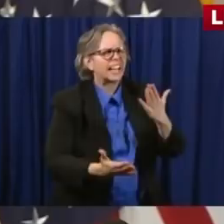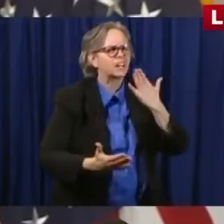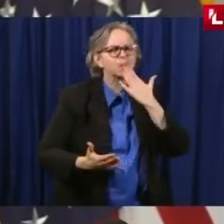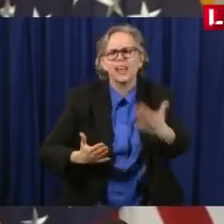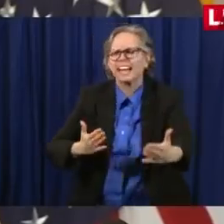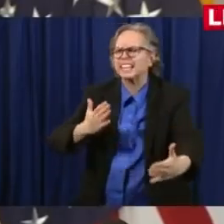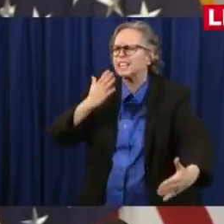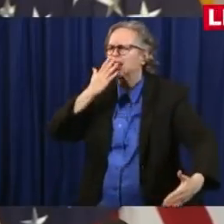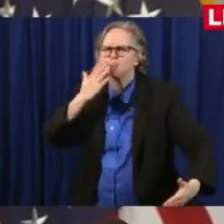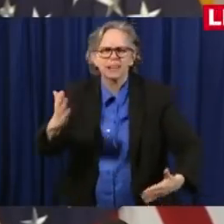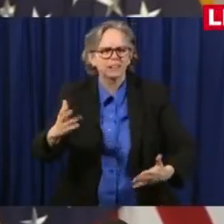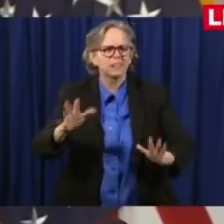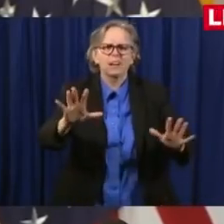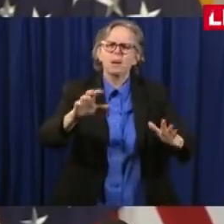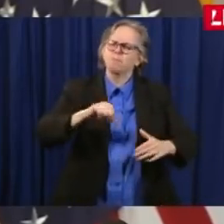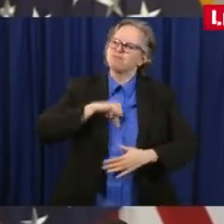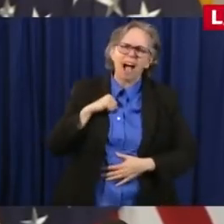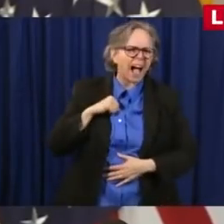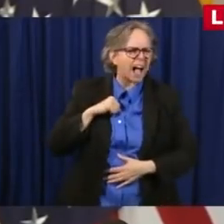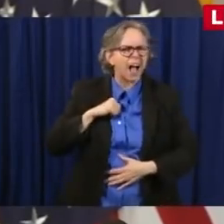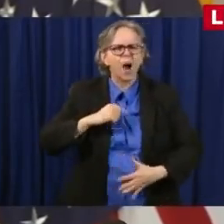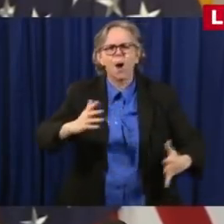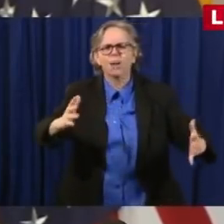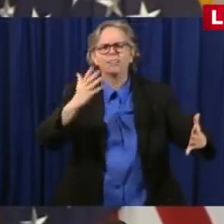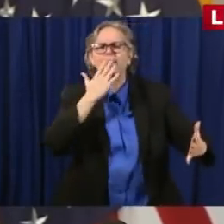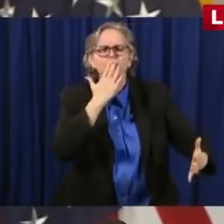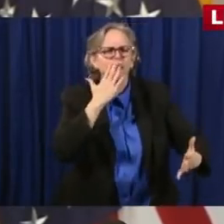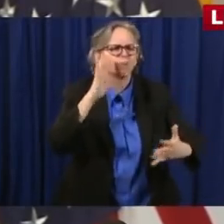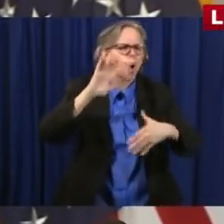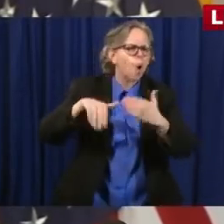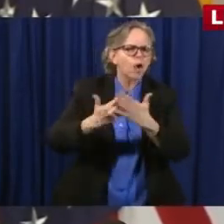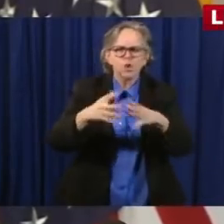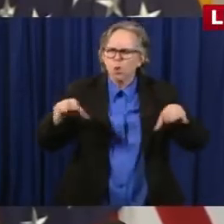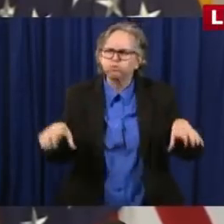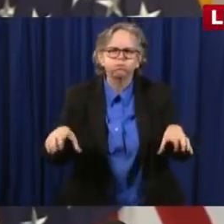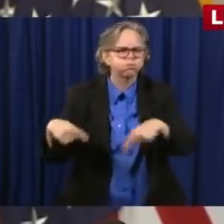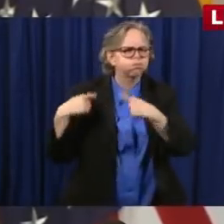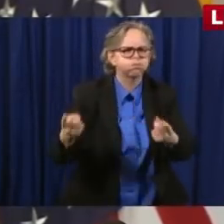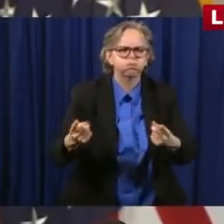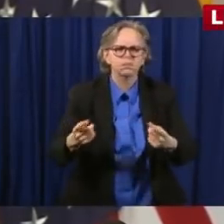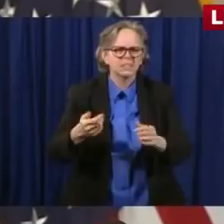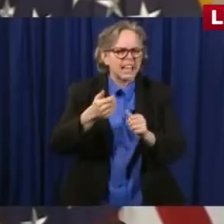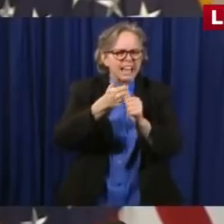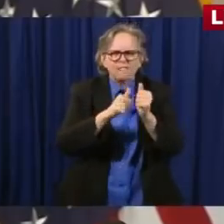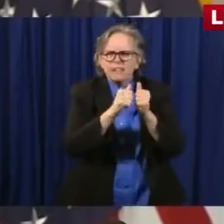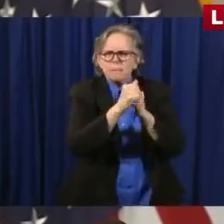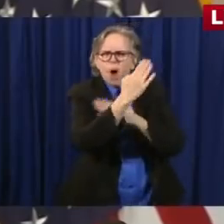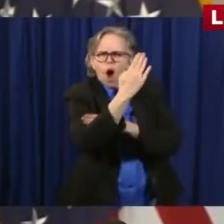LIVES, THANK YOU. THANK YOU, THANK YOU, THANK YOU.